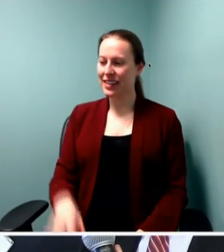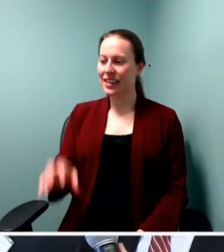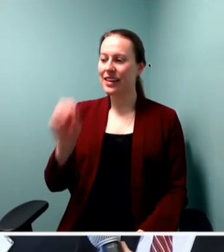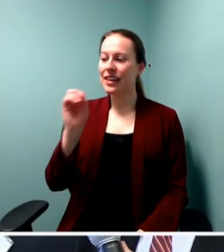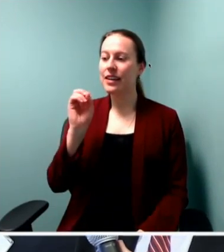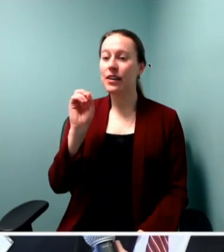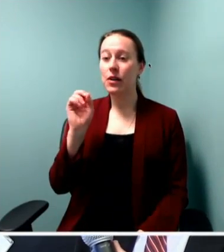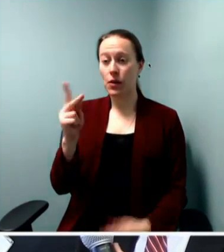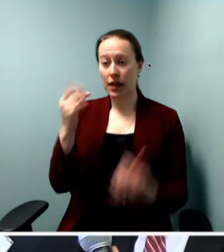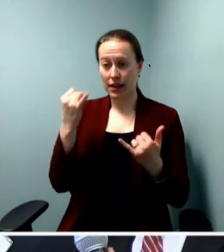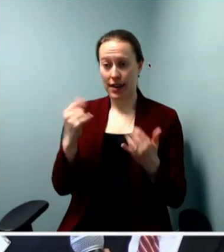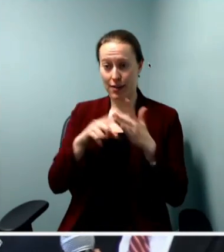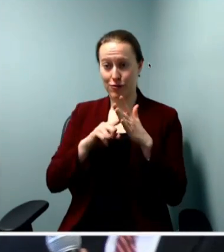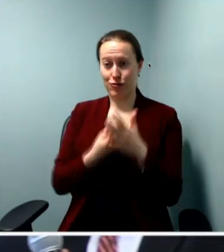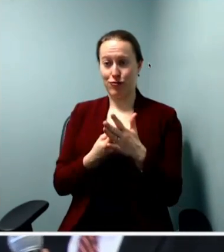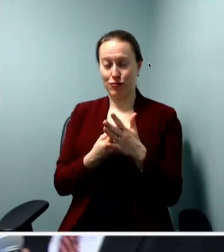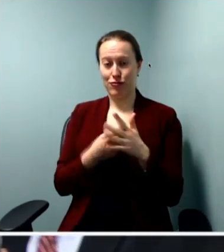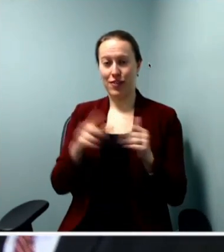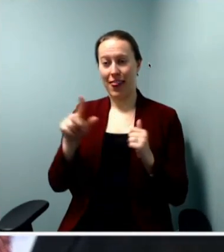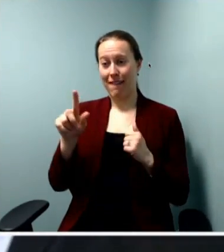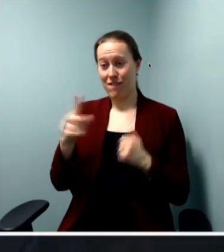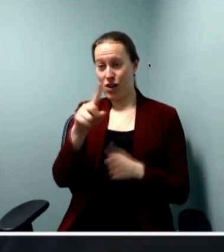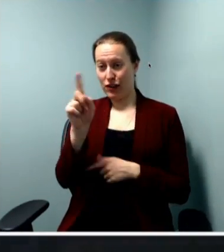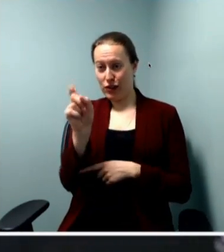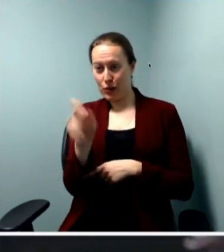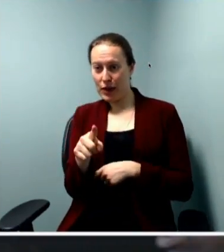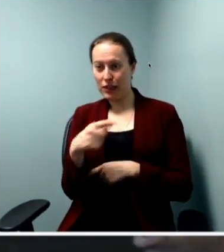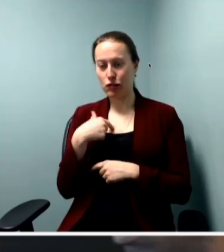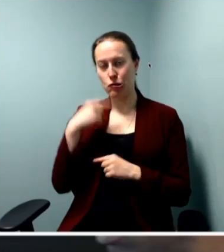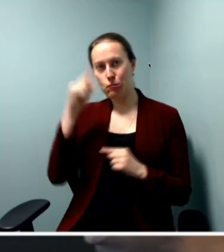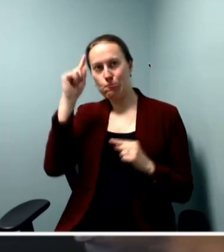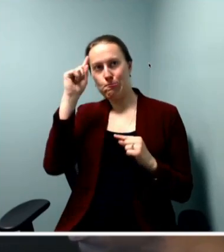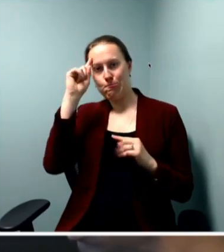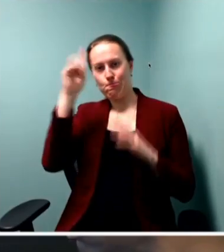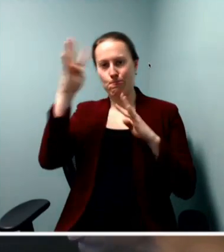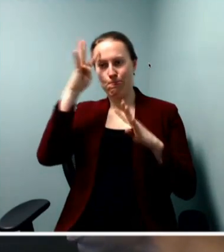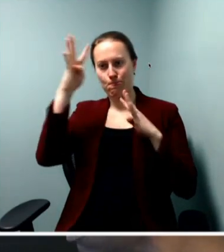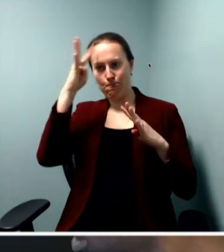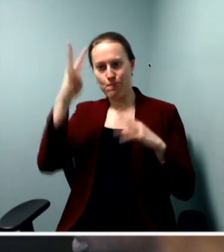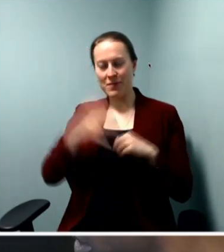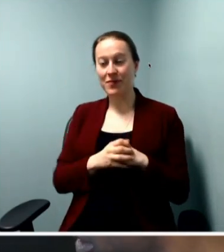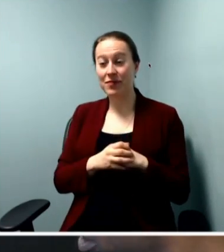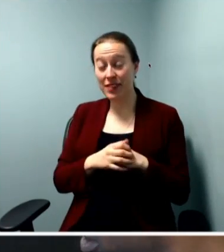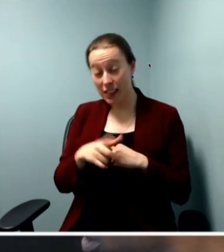first question we cooked up was "Can you share any artistic choices